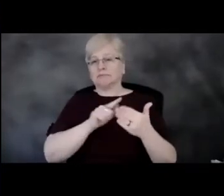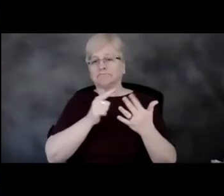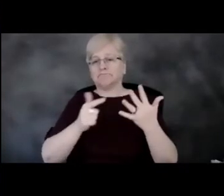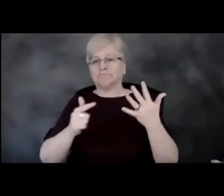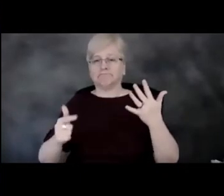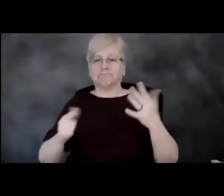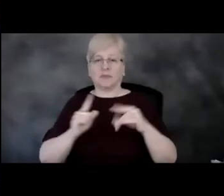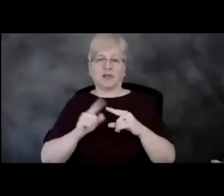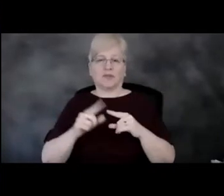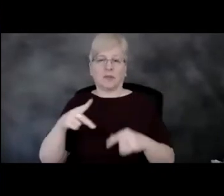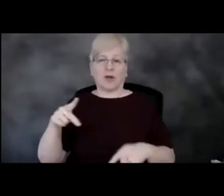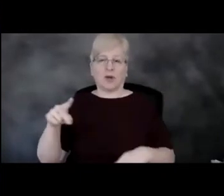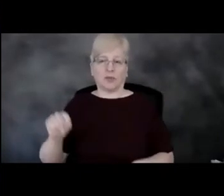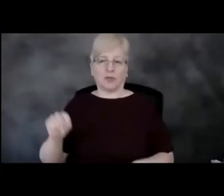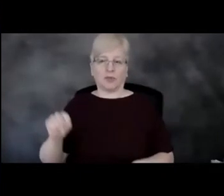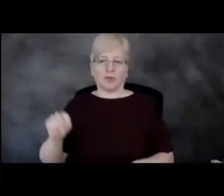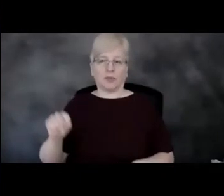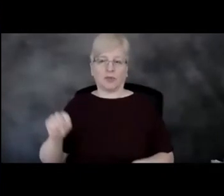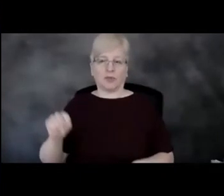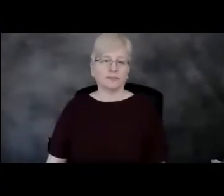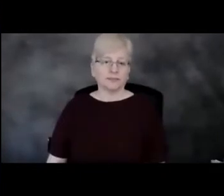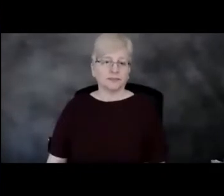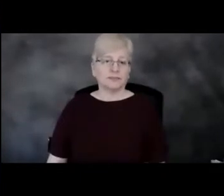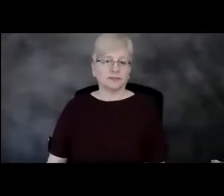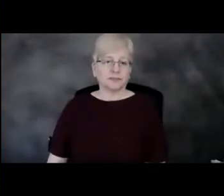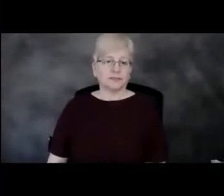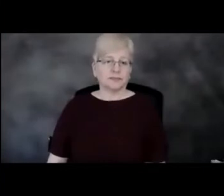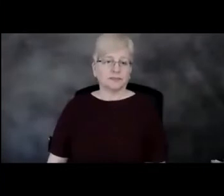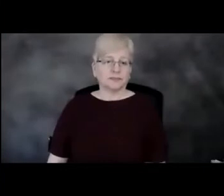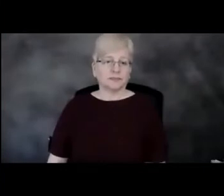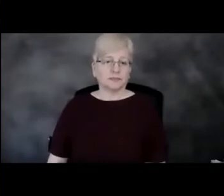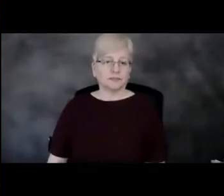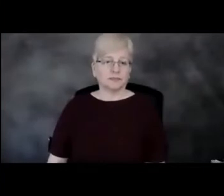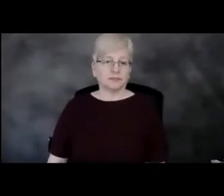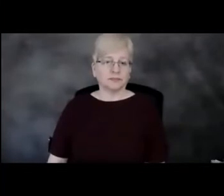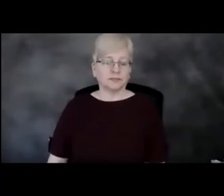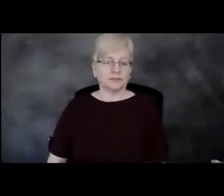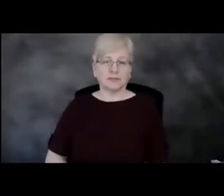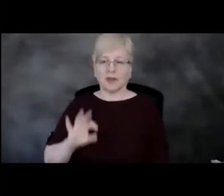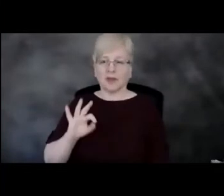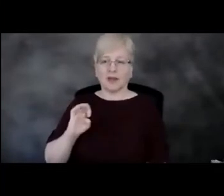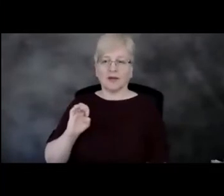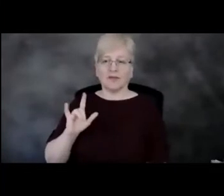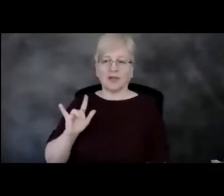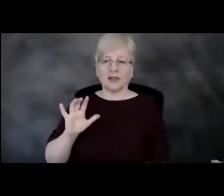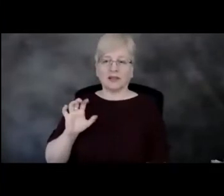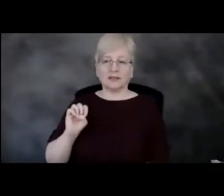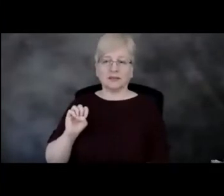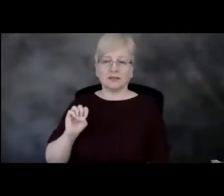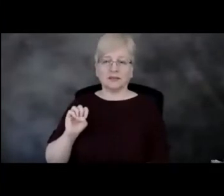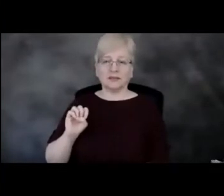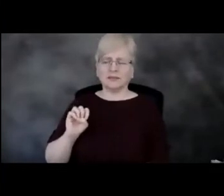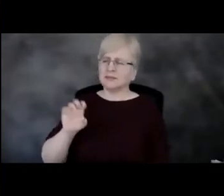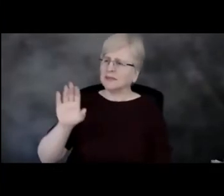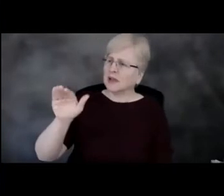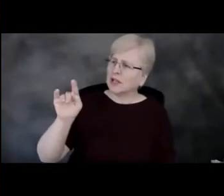way. 17:25:26 >> FELICE LEVINE: Tony, I would think